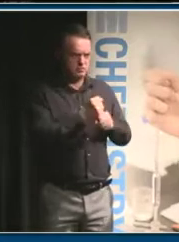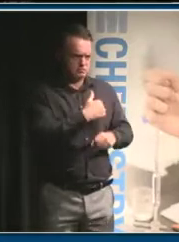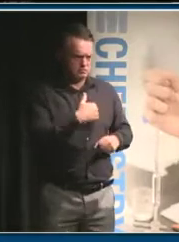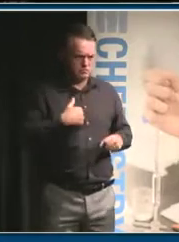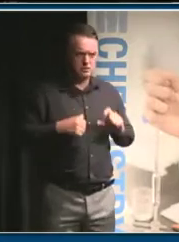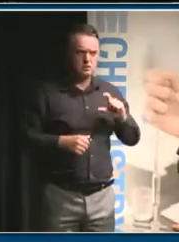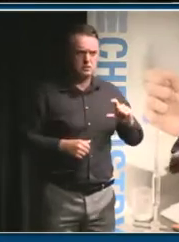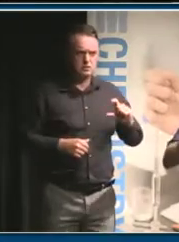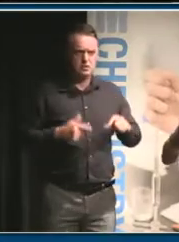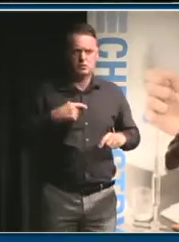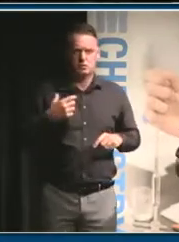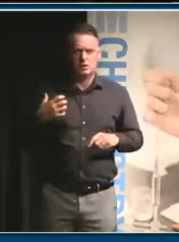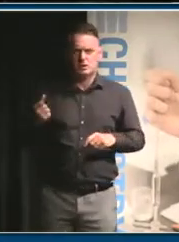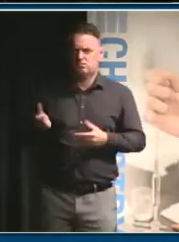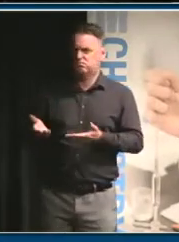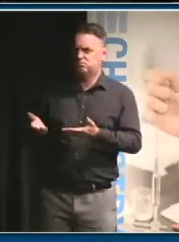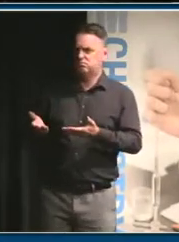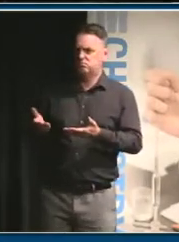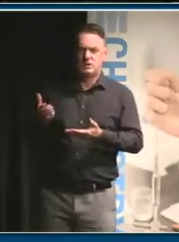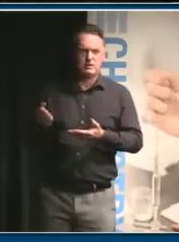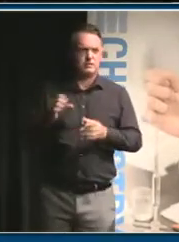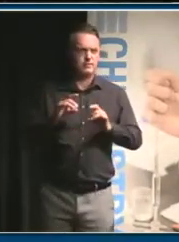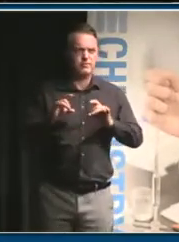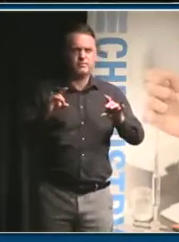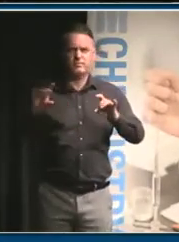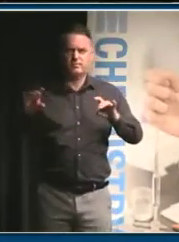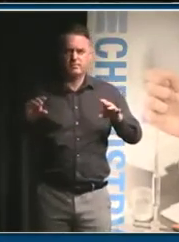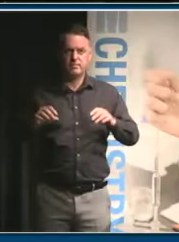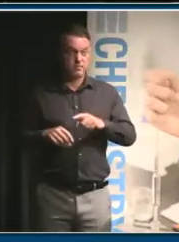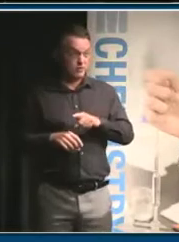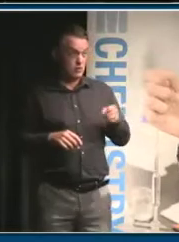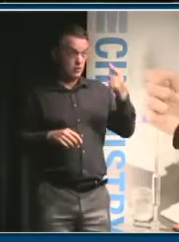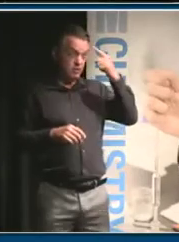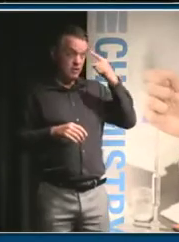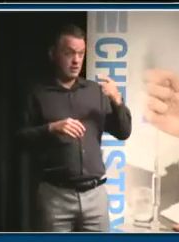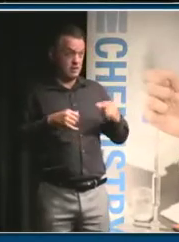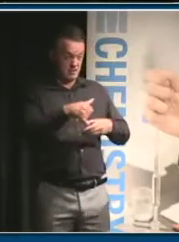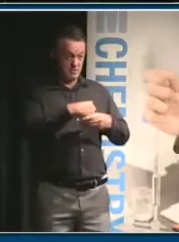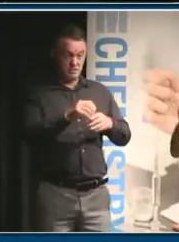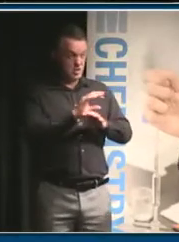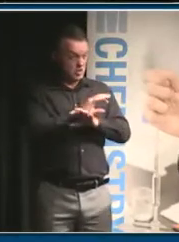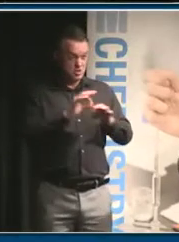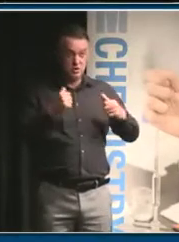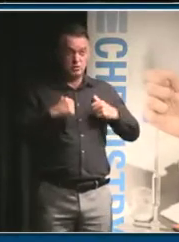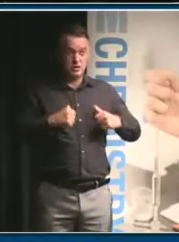Why do we have monomers stutter endocrine? Do you think the fact that chemists have absolutely no training in what makes molecules do those things